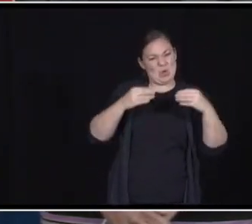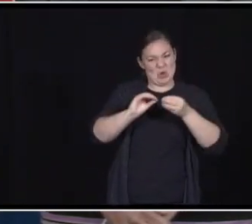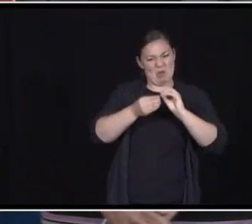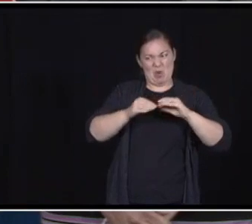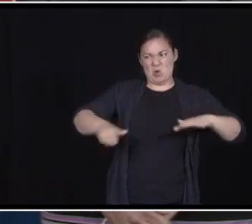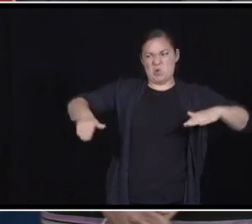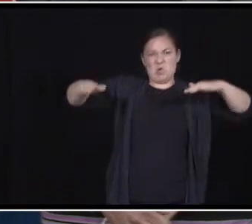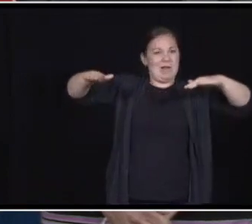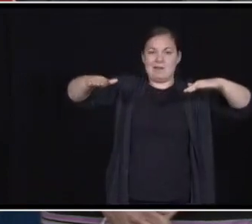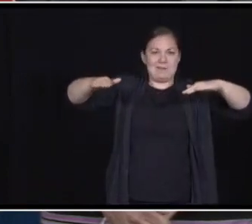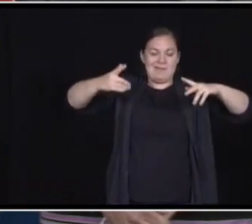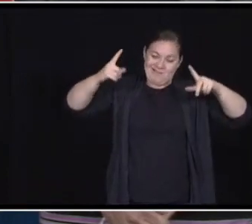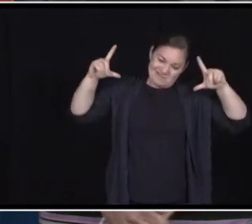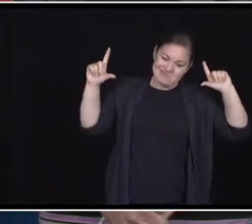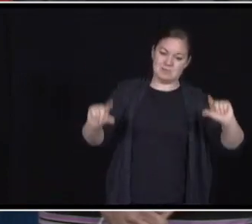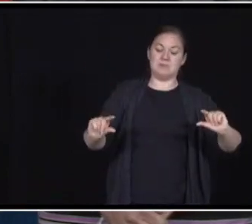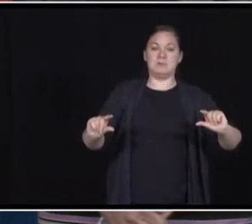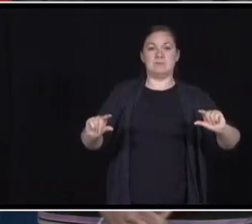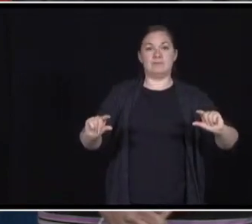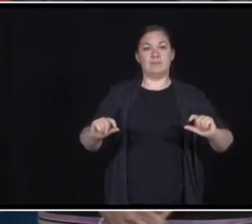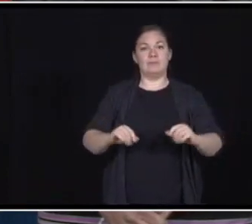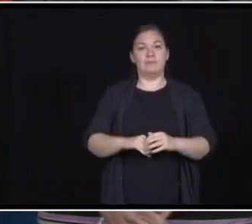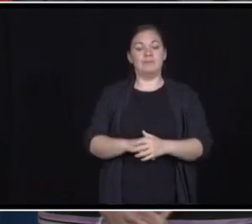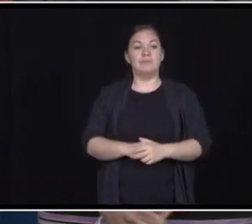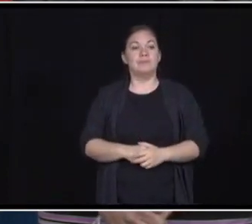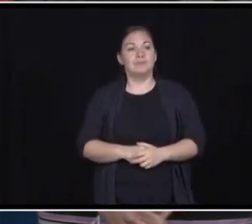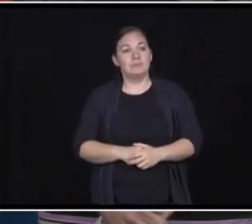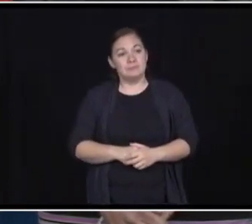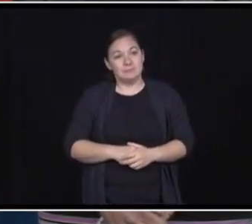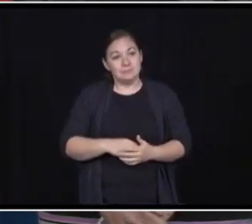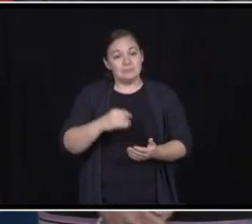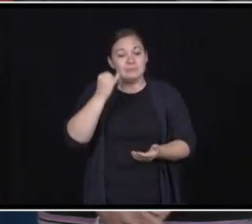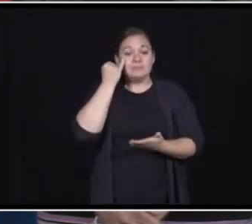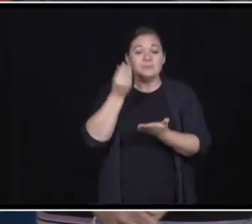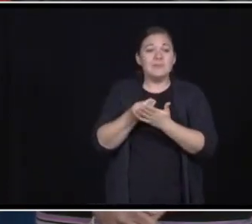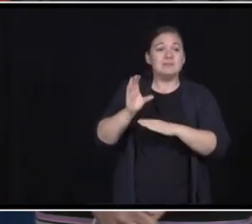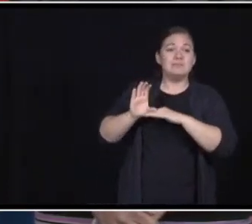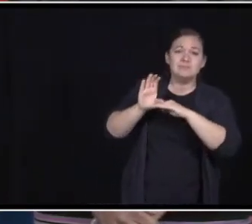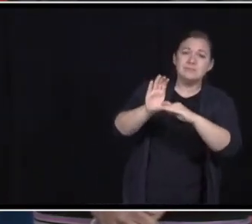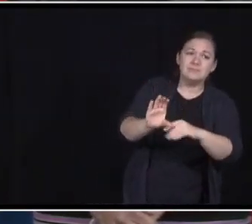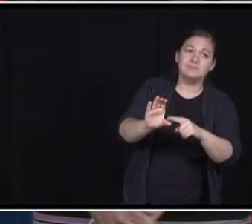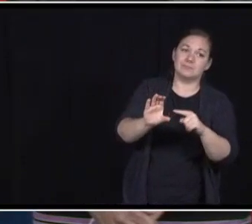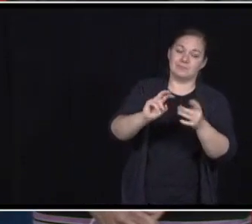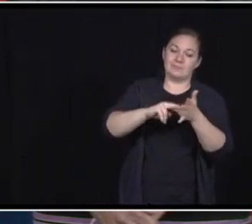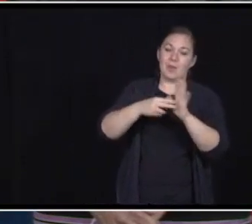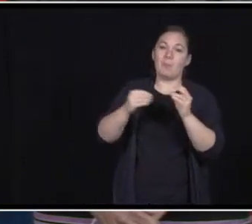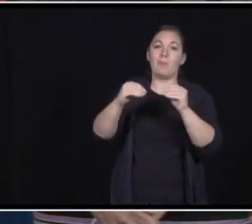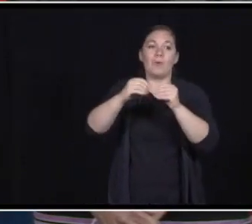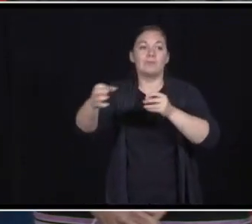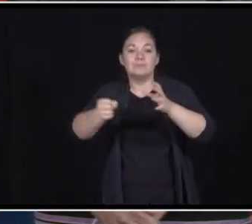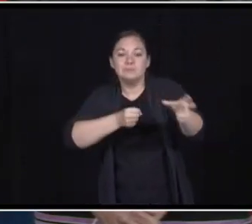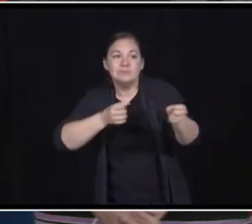The mental health of our kids, to keep them in school. We have to do everything we can to reduce the